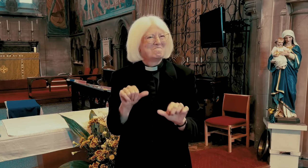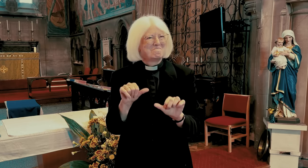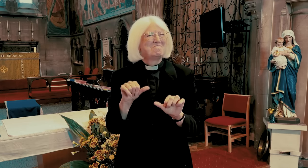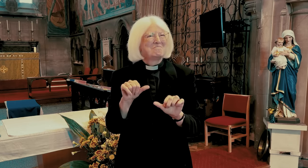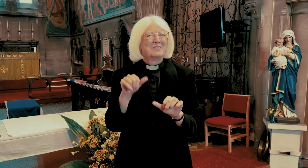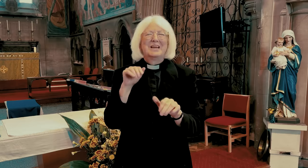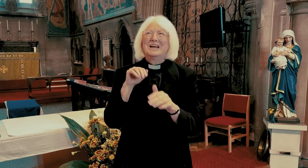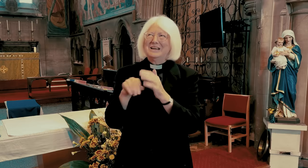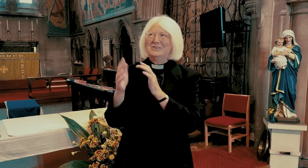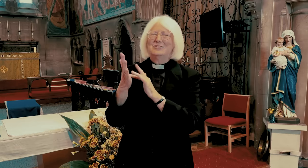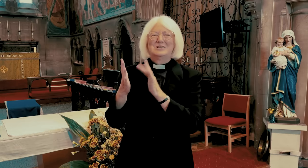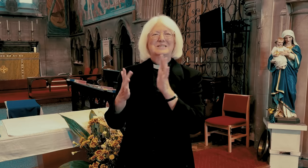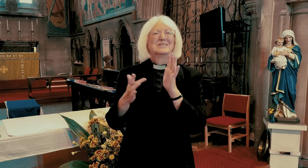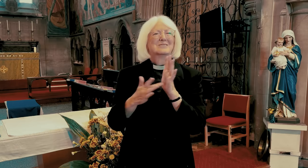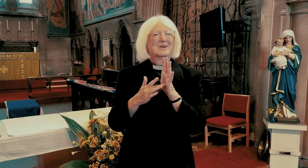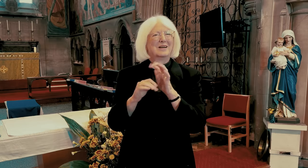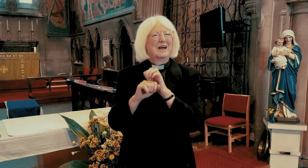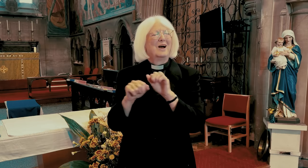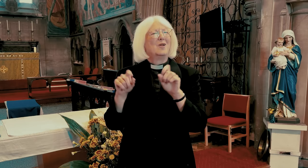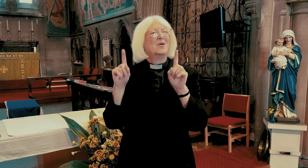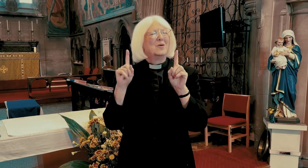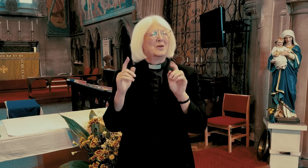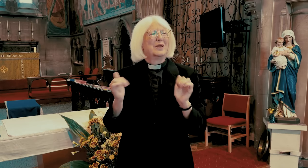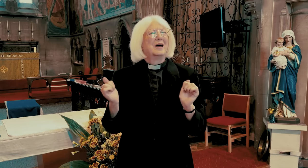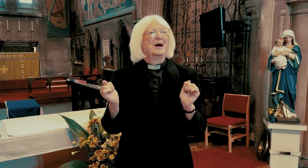in Jesus Christ our Lord. Amen.